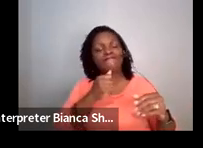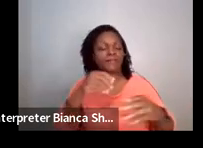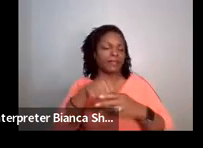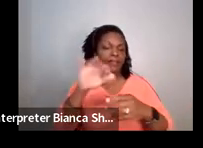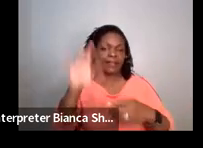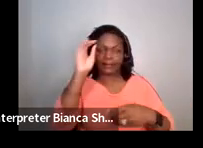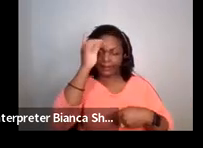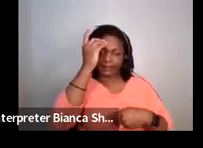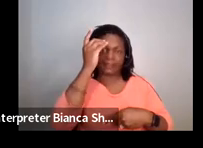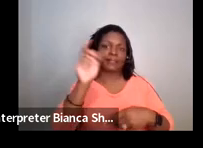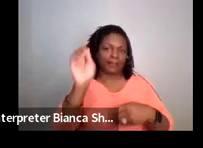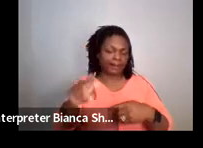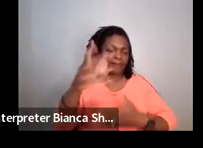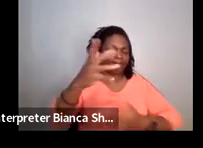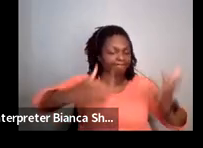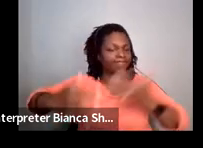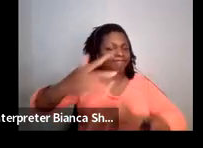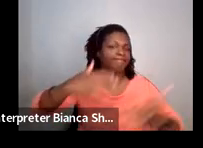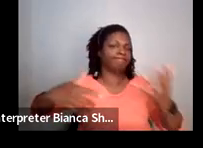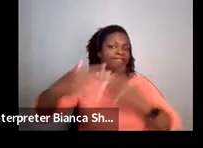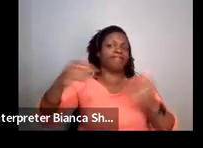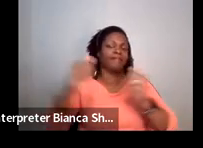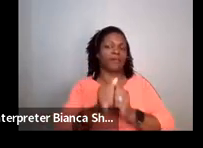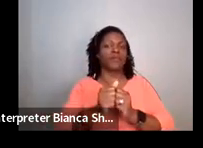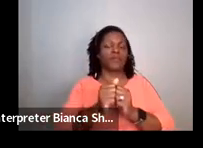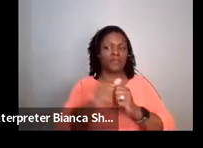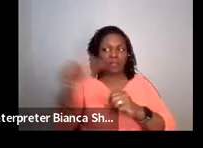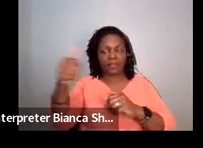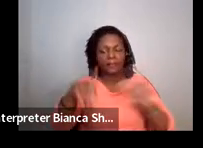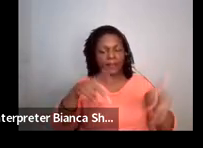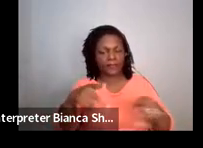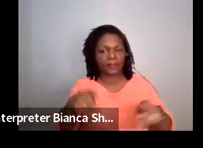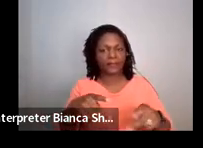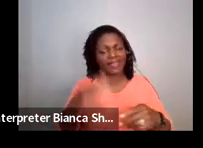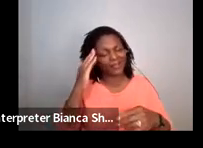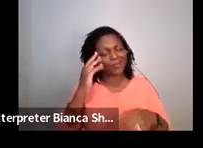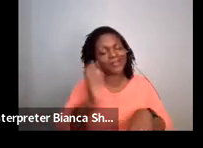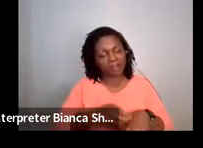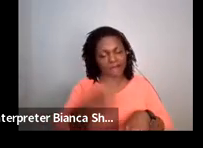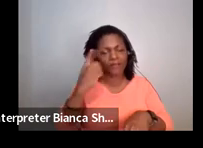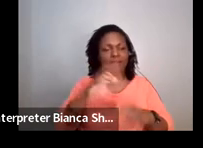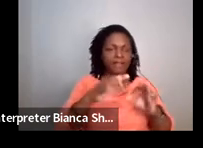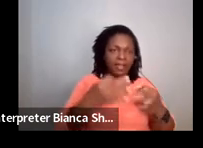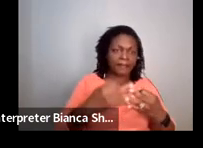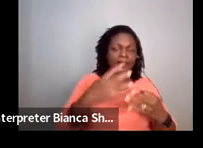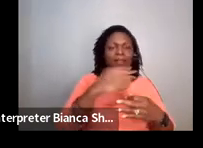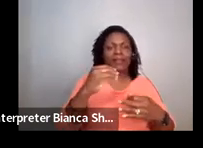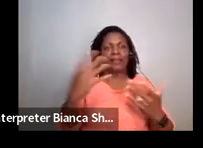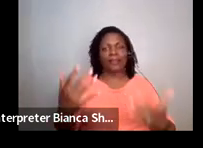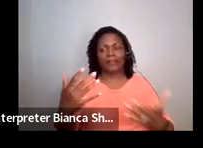They need social activity, but it's difficult for faith and loved ones to visit and stay socially active.